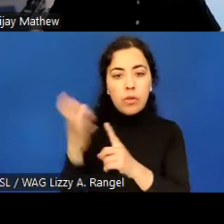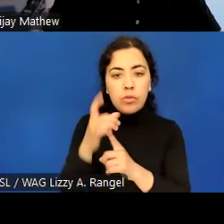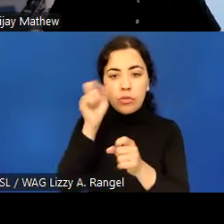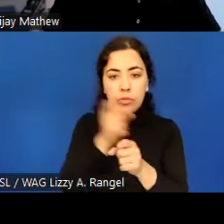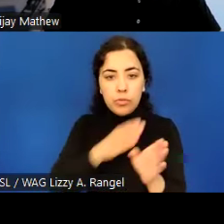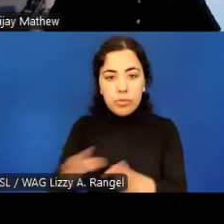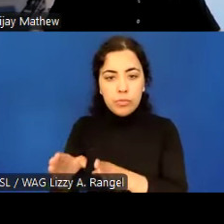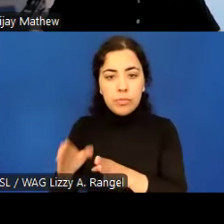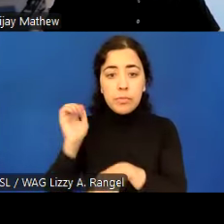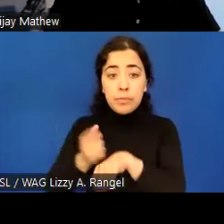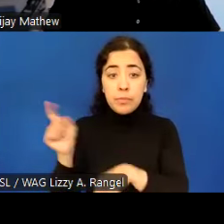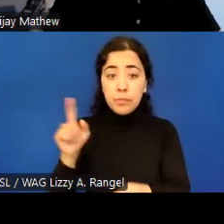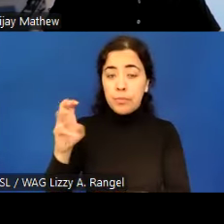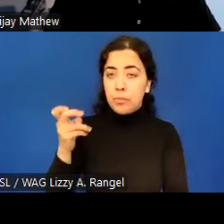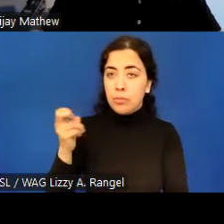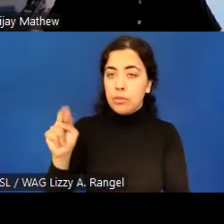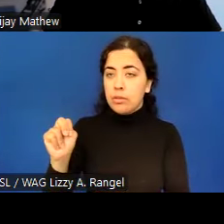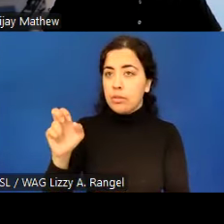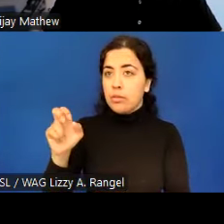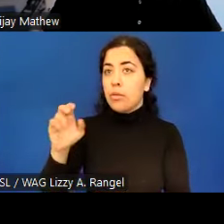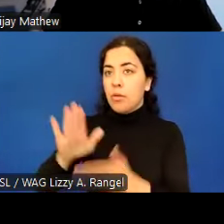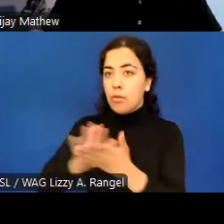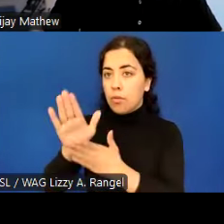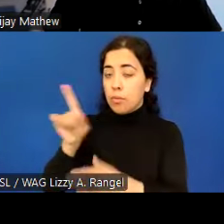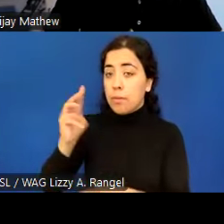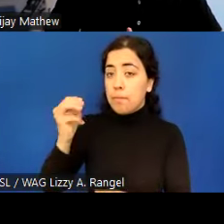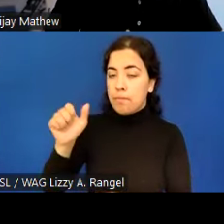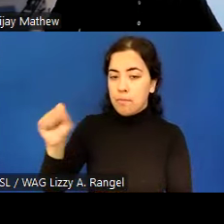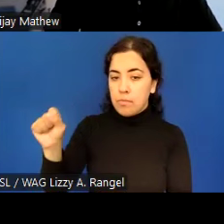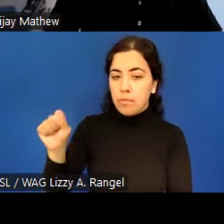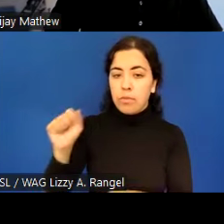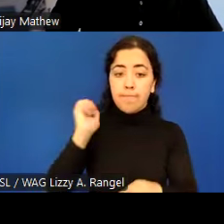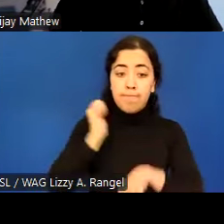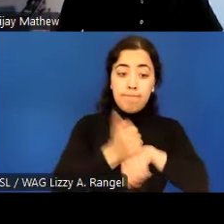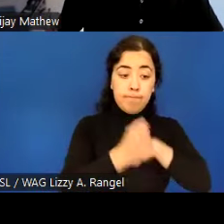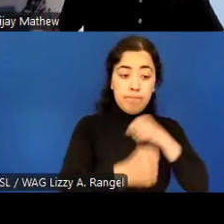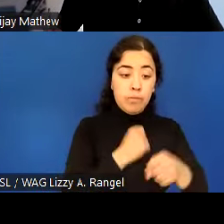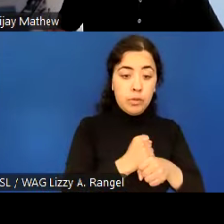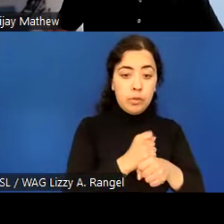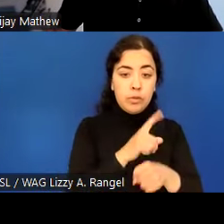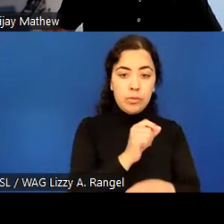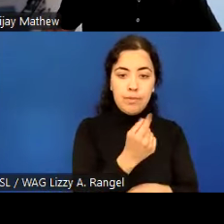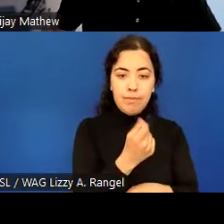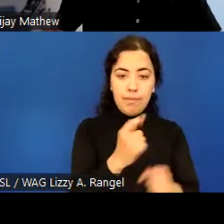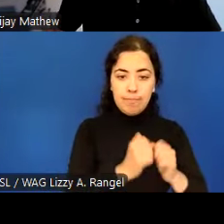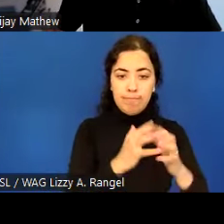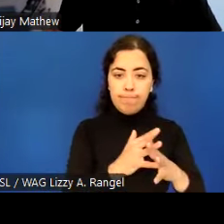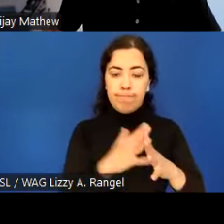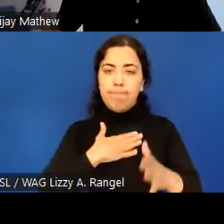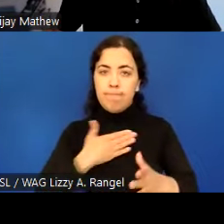We were founded in 2011 and are funded by charitable donations. The core of howlround